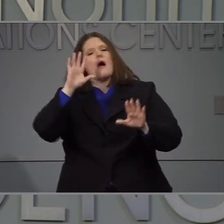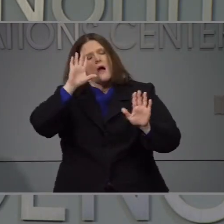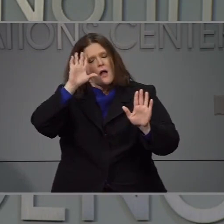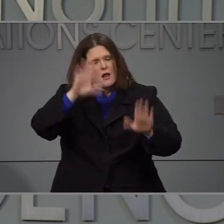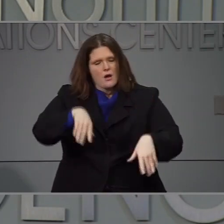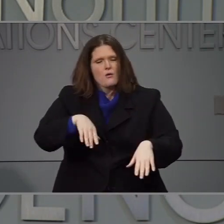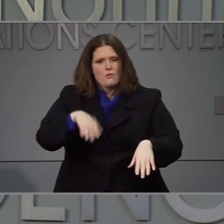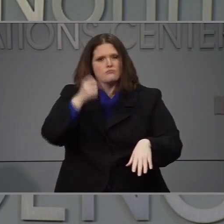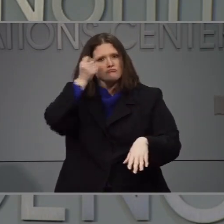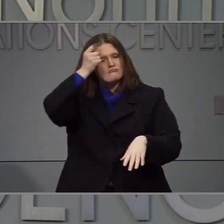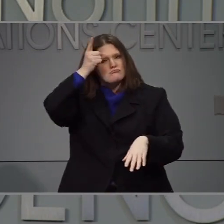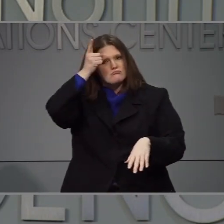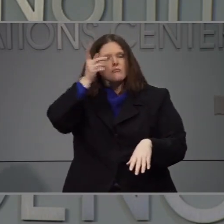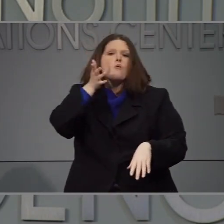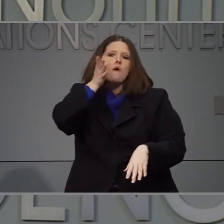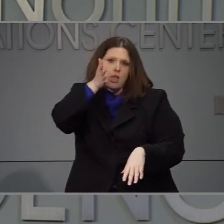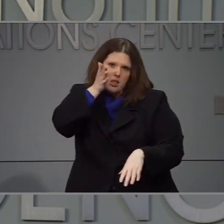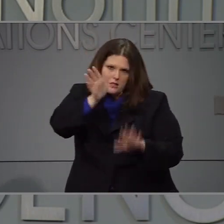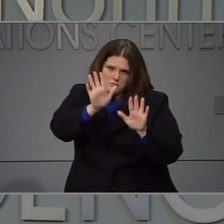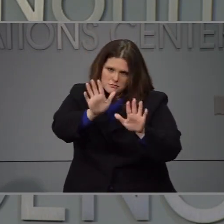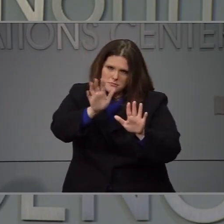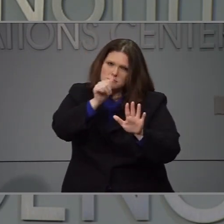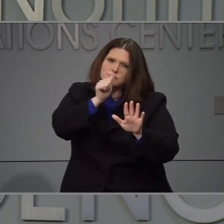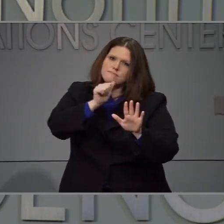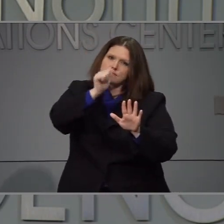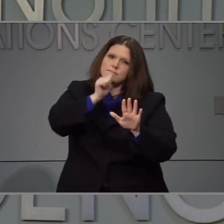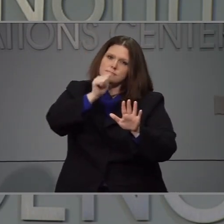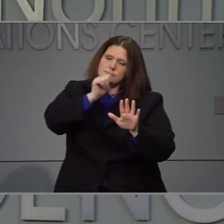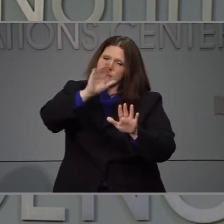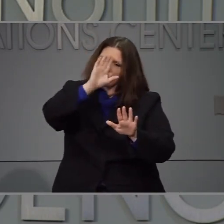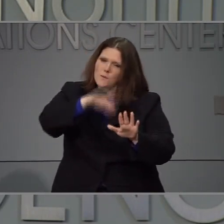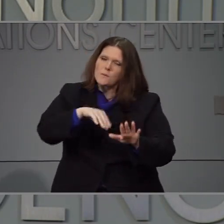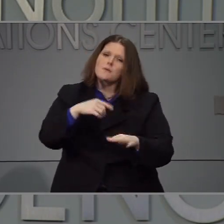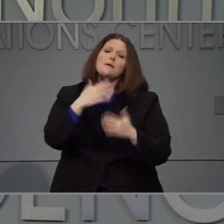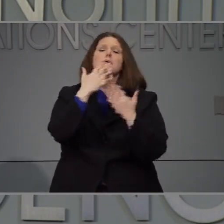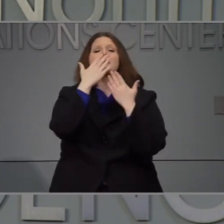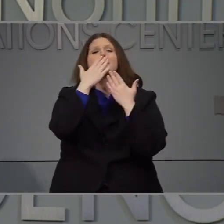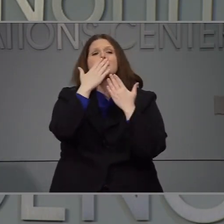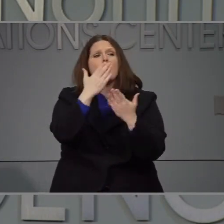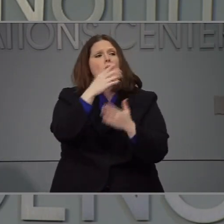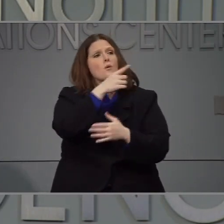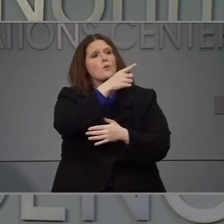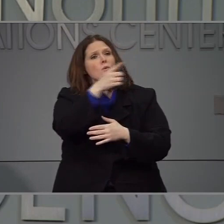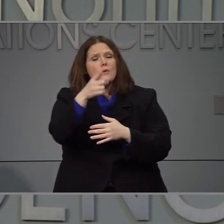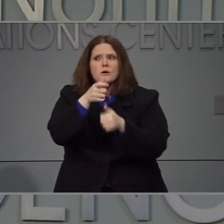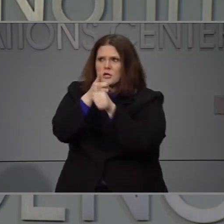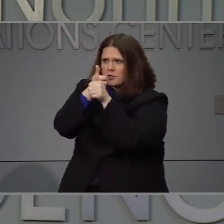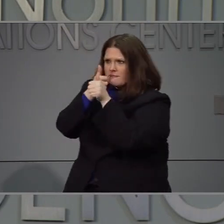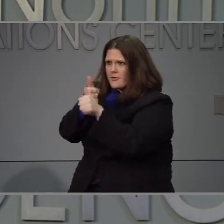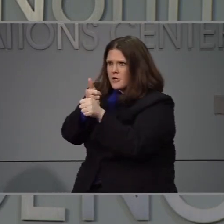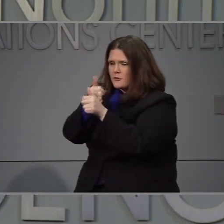I KNOW THE PEOPLE IN OUR STATE ARE EAGER TO MOVE FORWARD. AND WE WILL GET THERE.